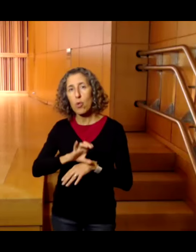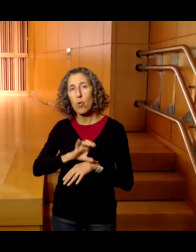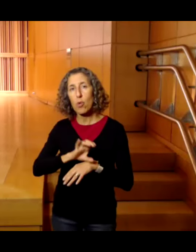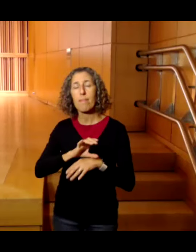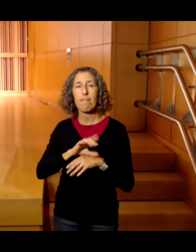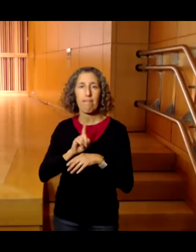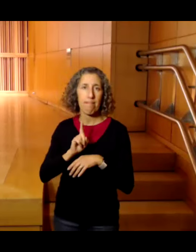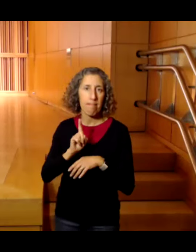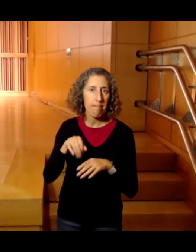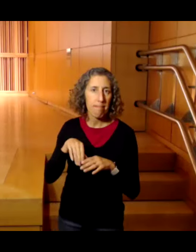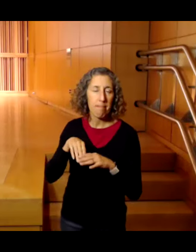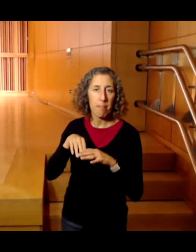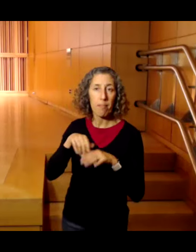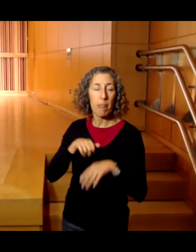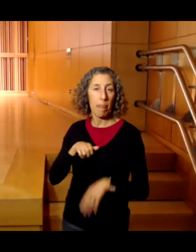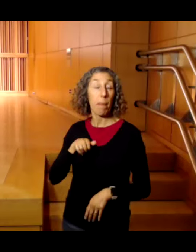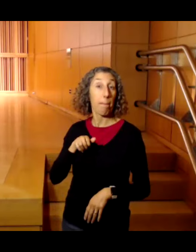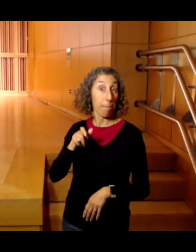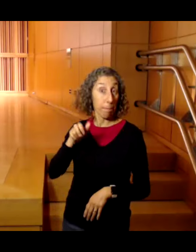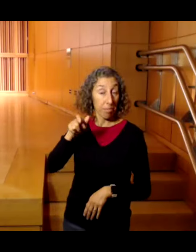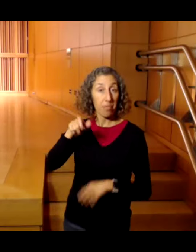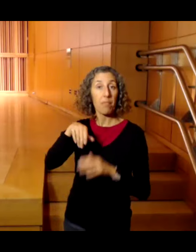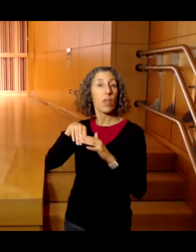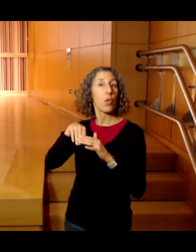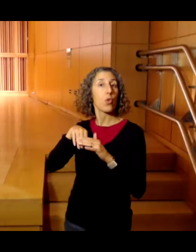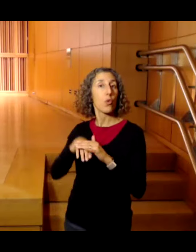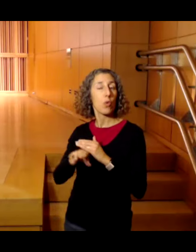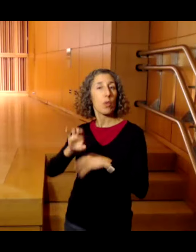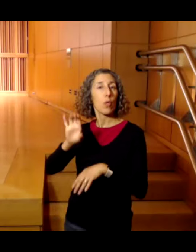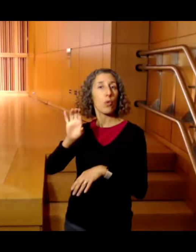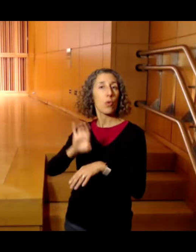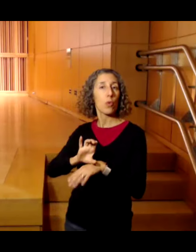Climbing the steps and entering the church. He found it packed.